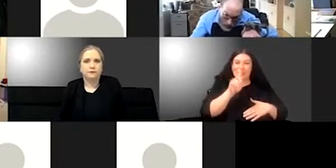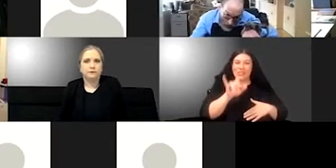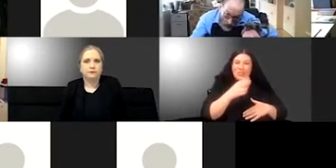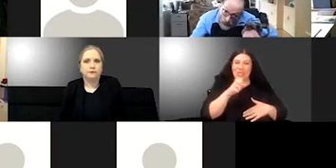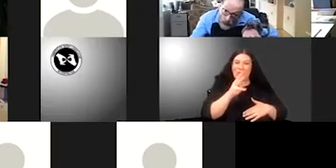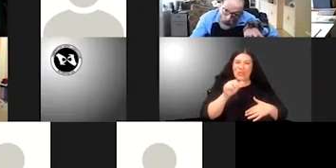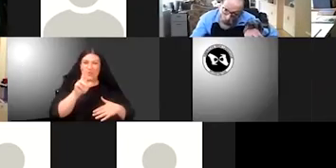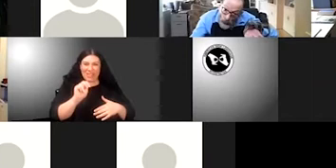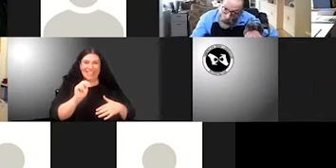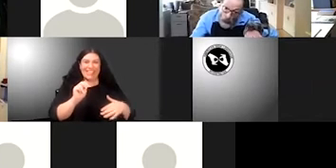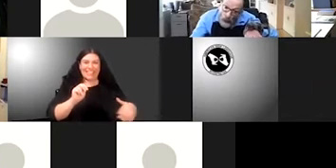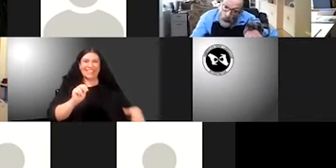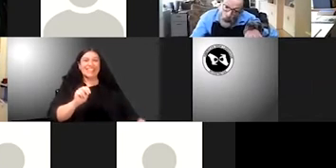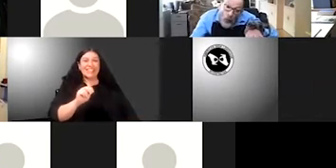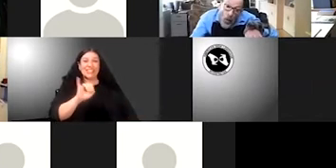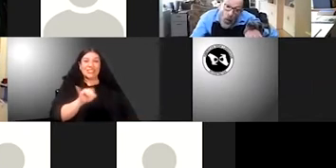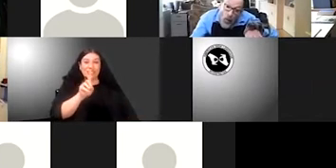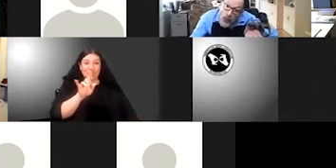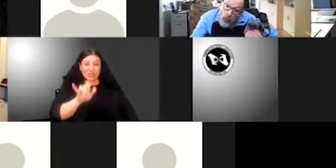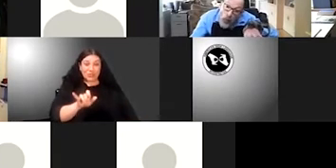Judy, here's a question, I think, for you. Bridget Moore is running for office in St. Louis. She's a woman with a disability, and she wants to know what can local politicians do to advocate for the disability community?